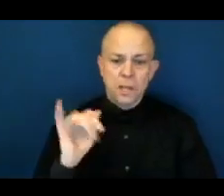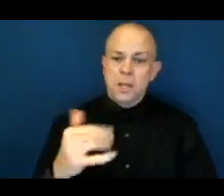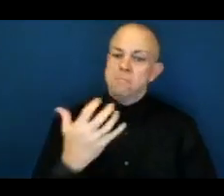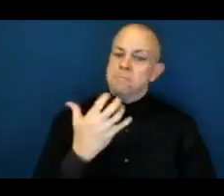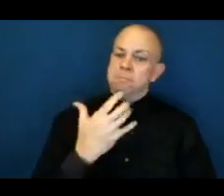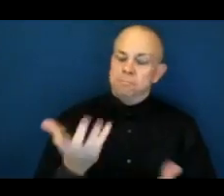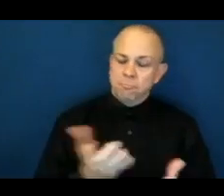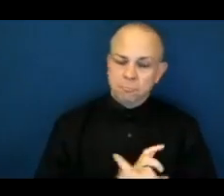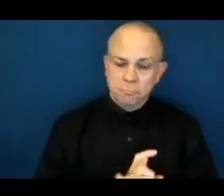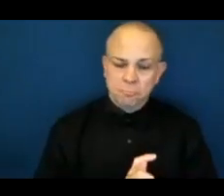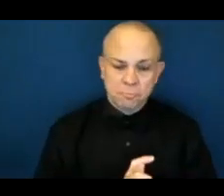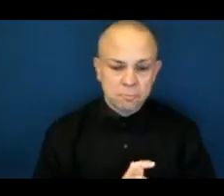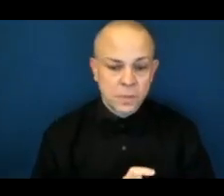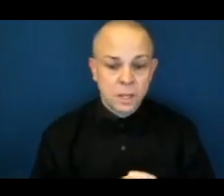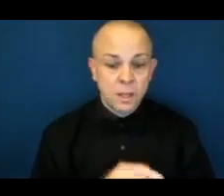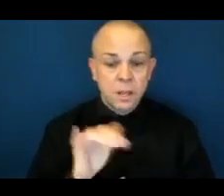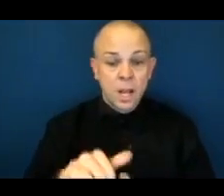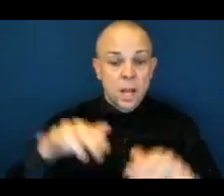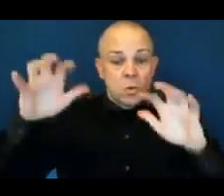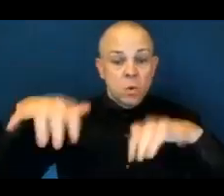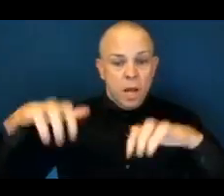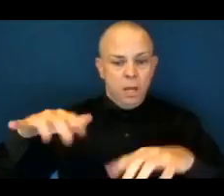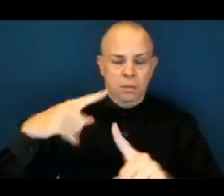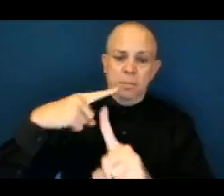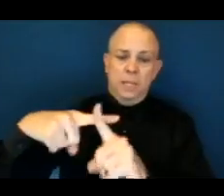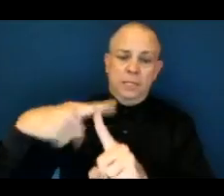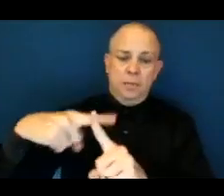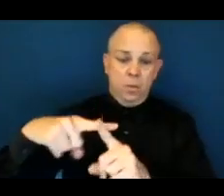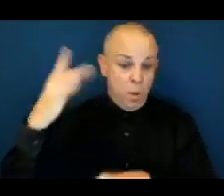that we just saw that's going to be a very significant amount of rain